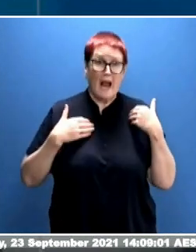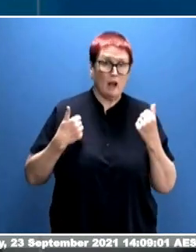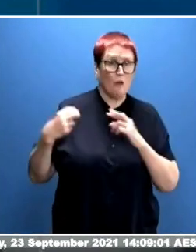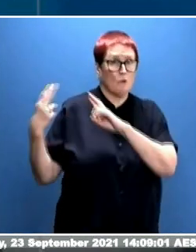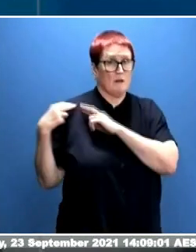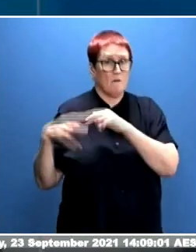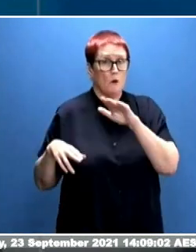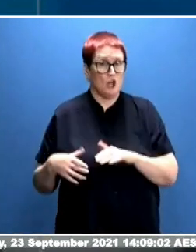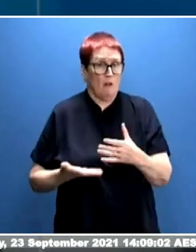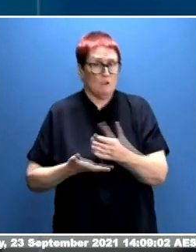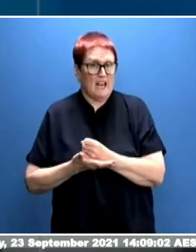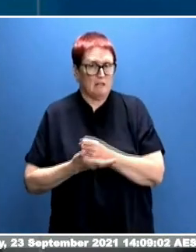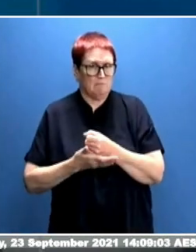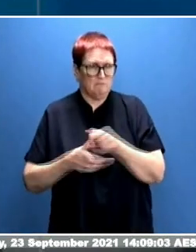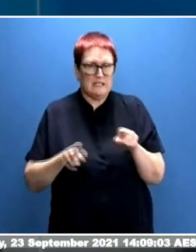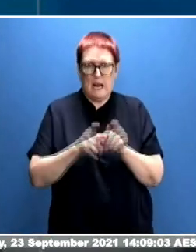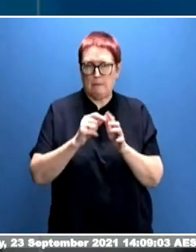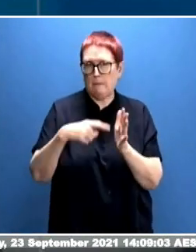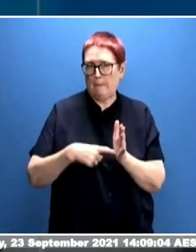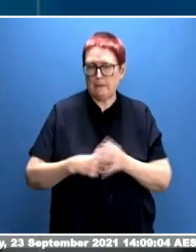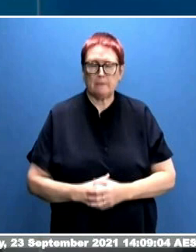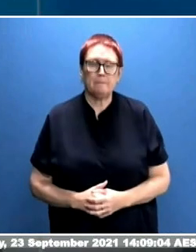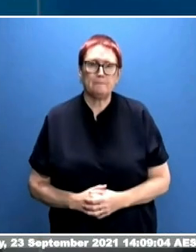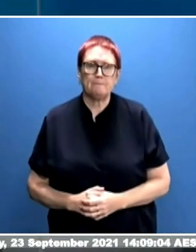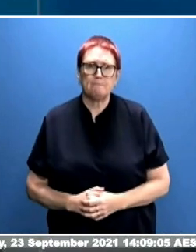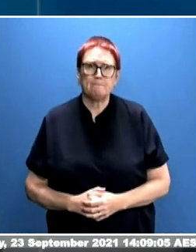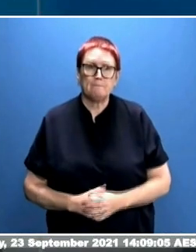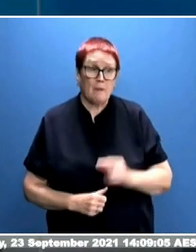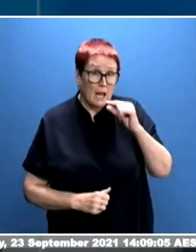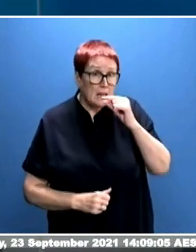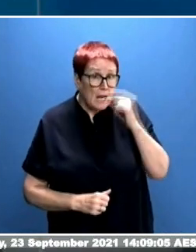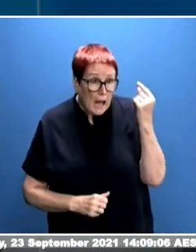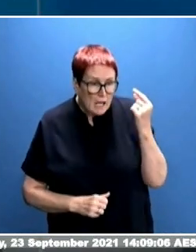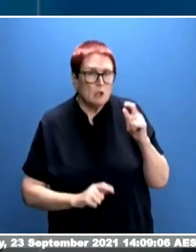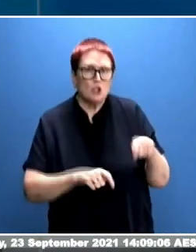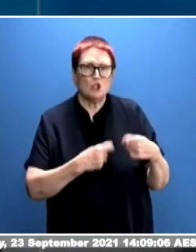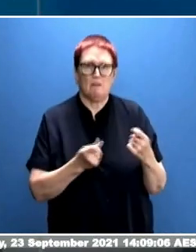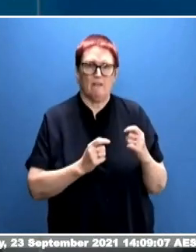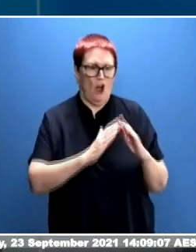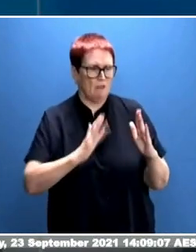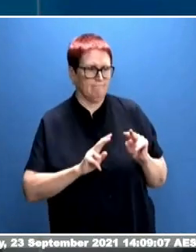It was designed for a range of things, including Secure Care for children and adults.